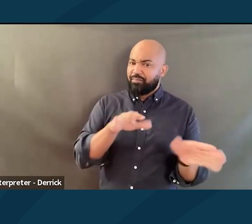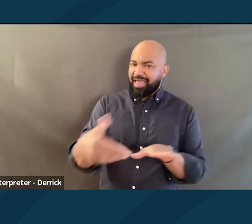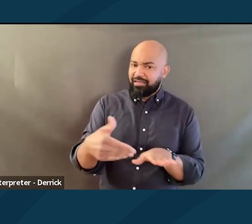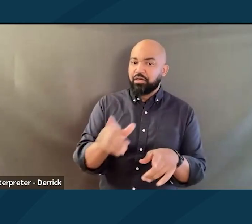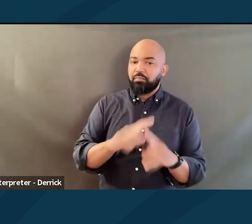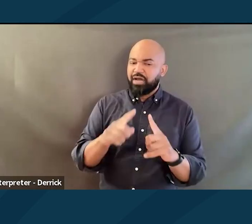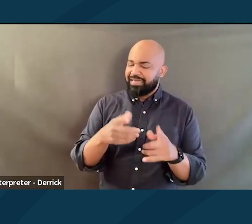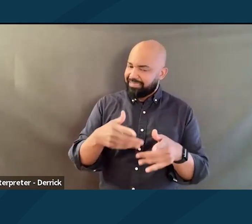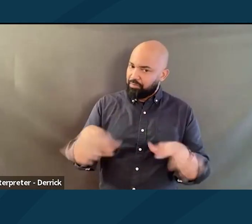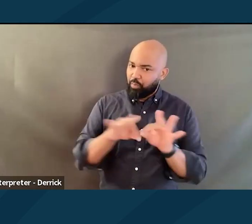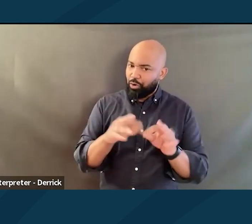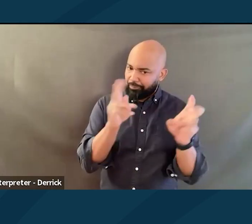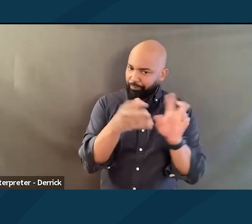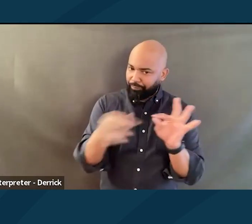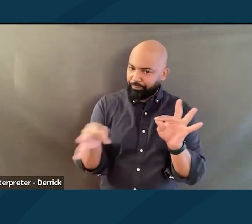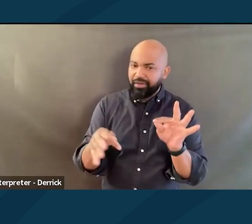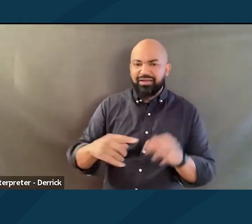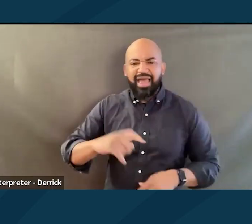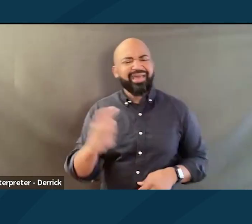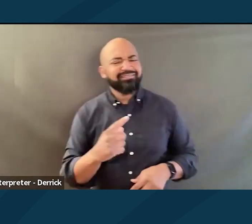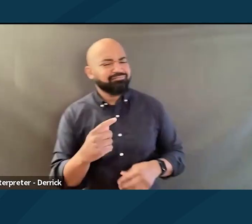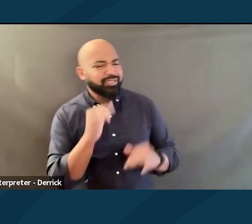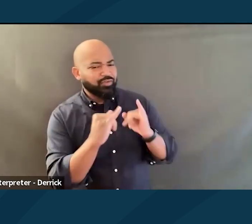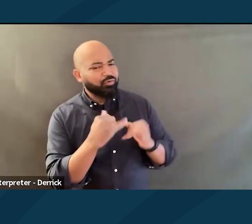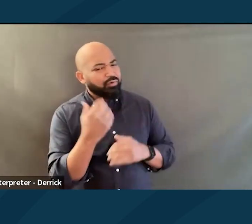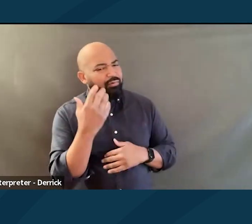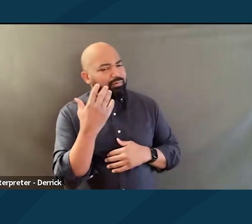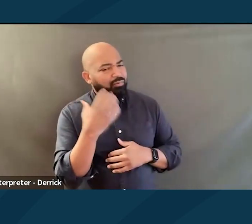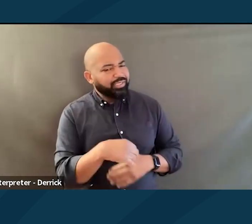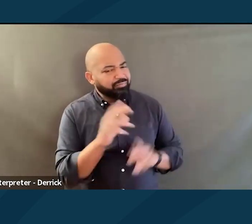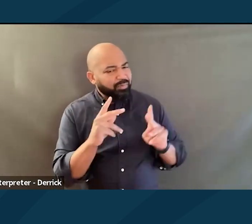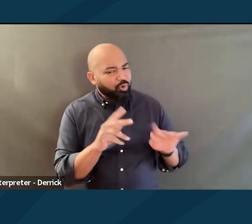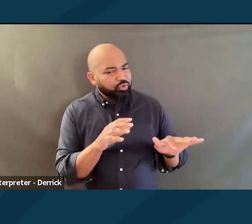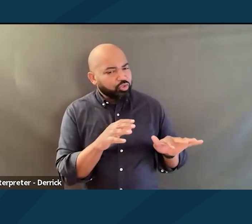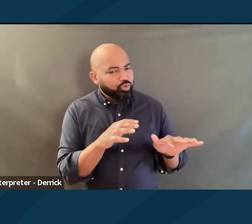that she helped move out of institutions and into their communities, and she said: I hope they live